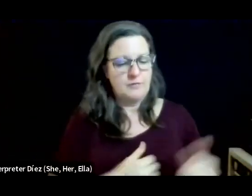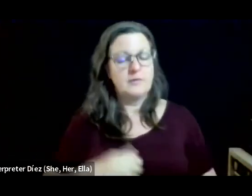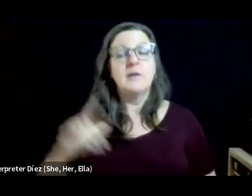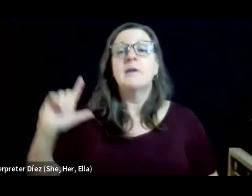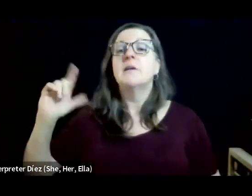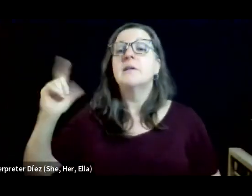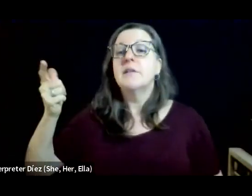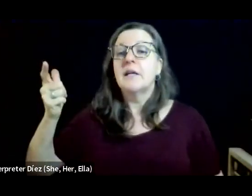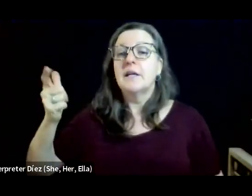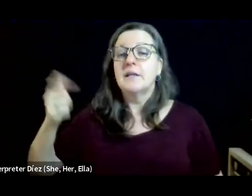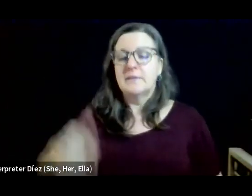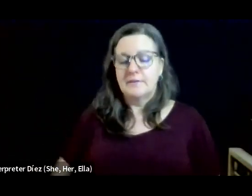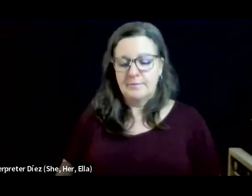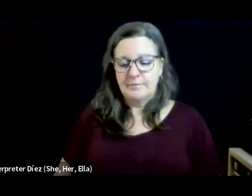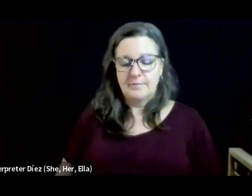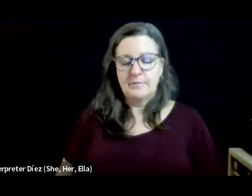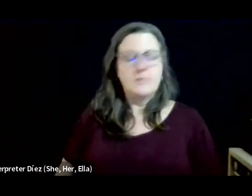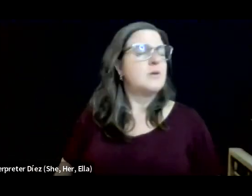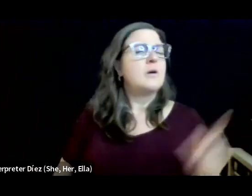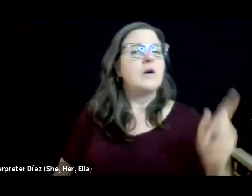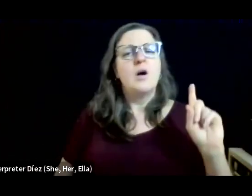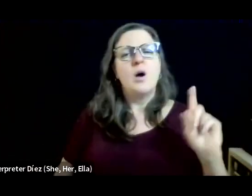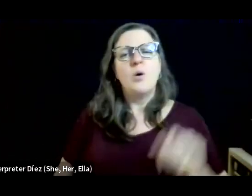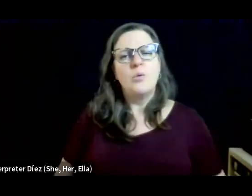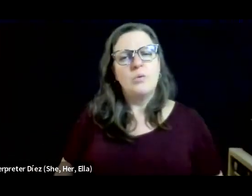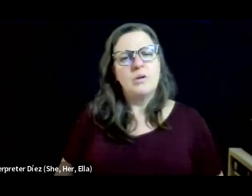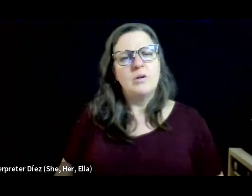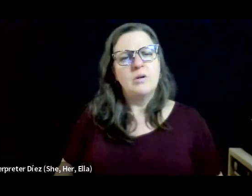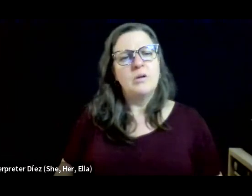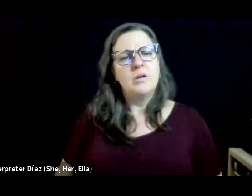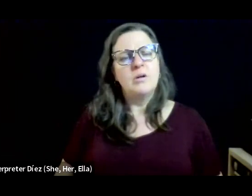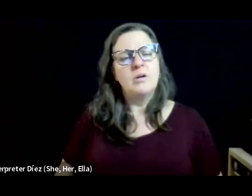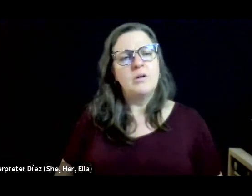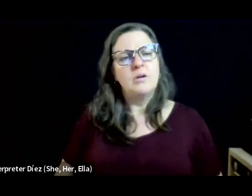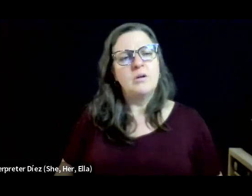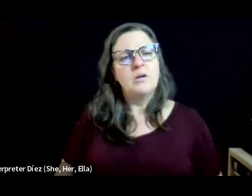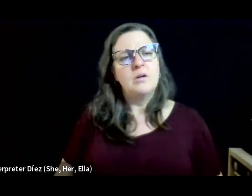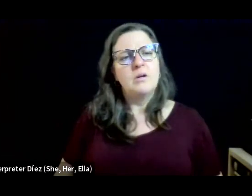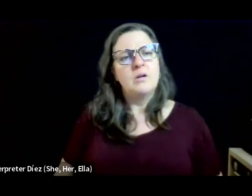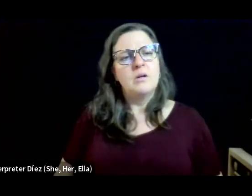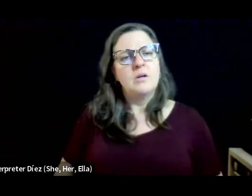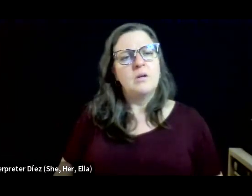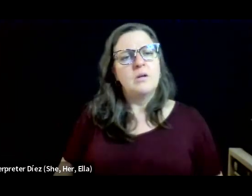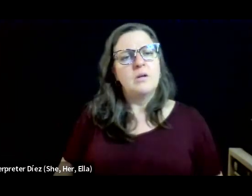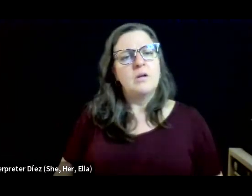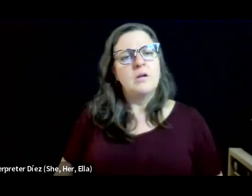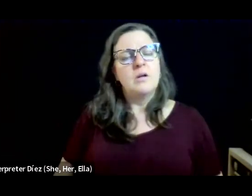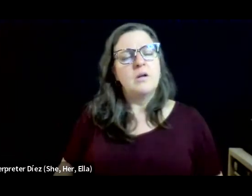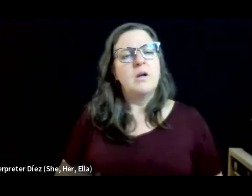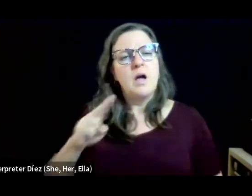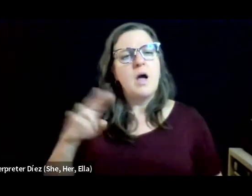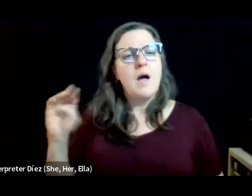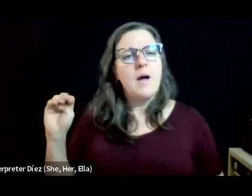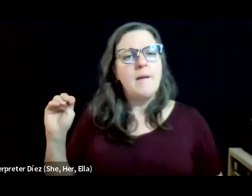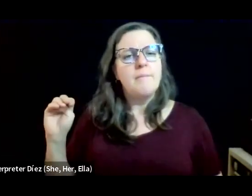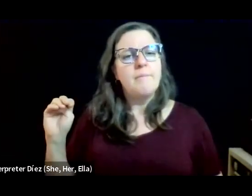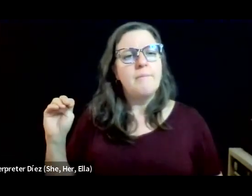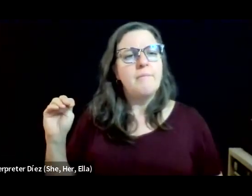Oh, um, I have it as 26.